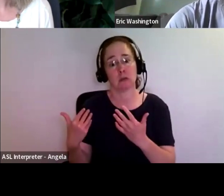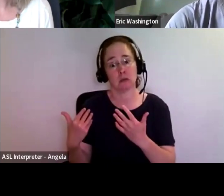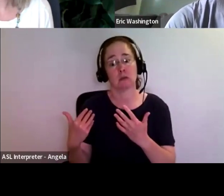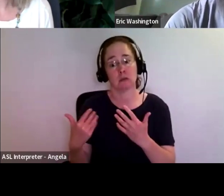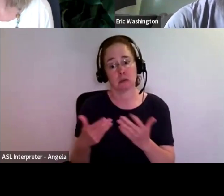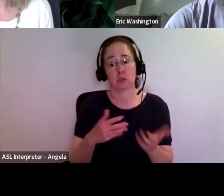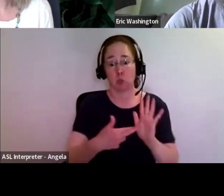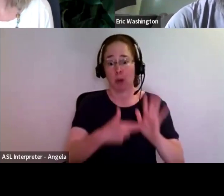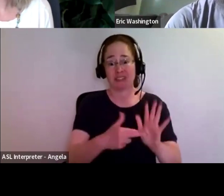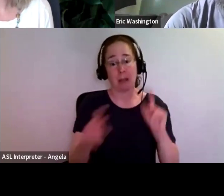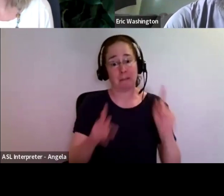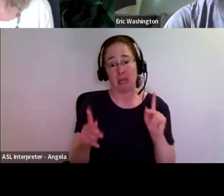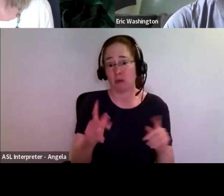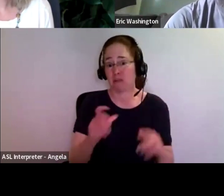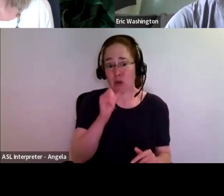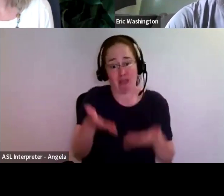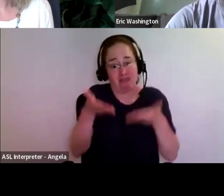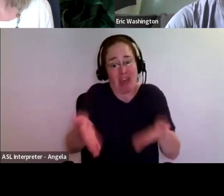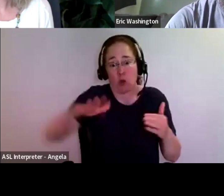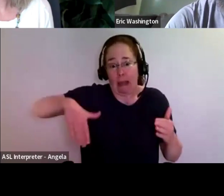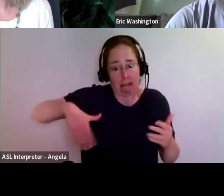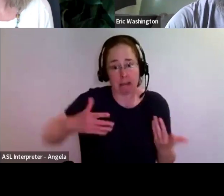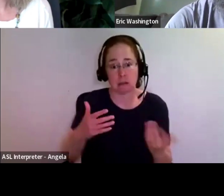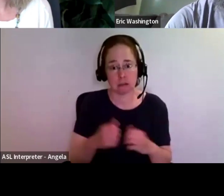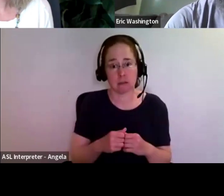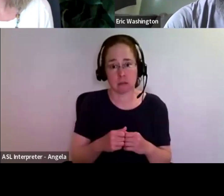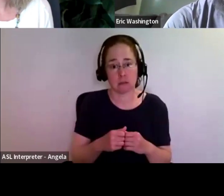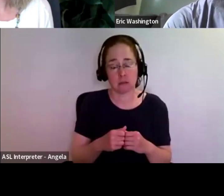those that might not be at the table yet, you know. Because, as